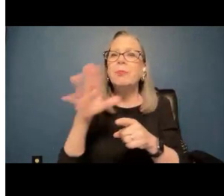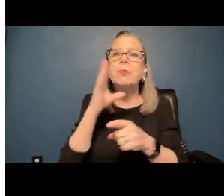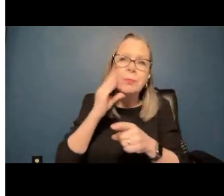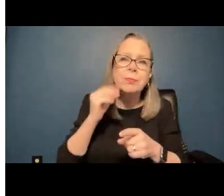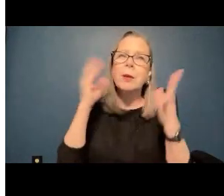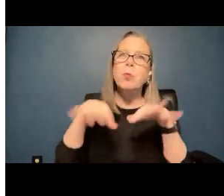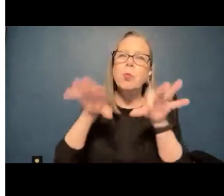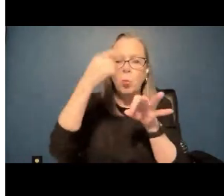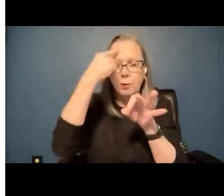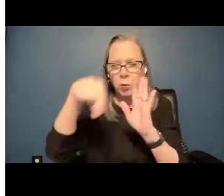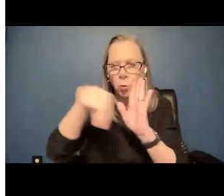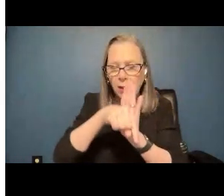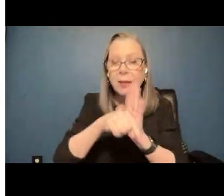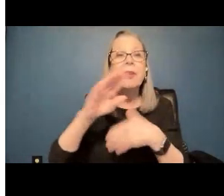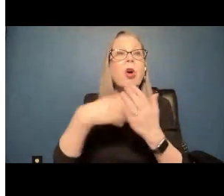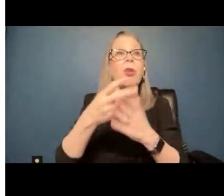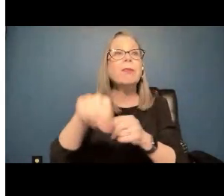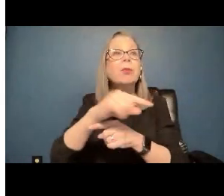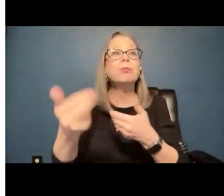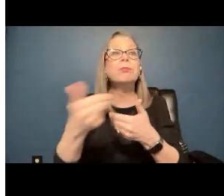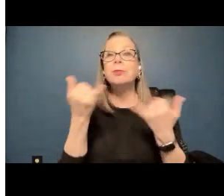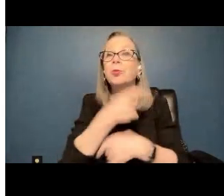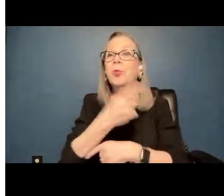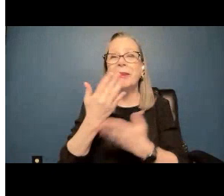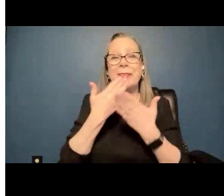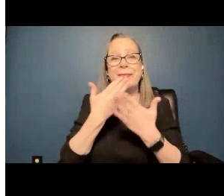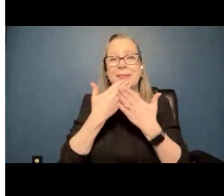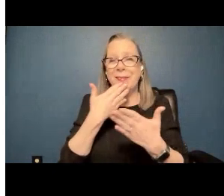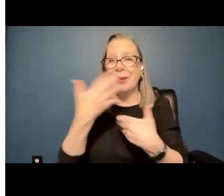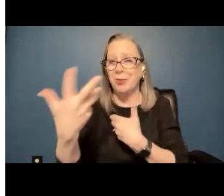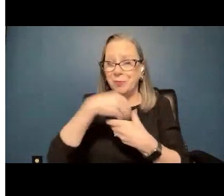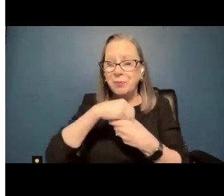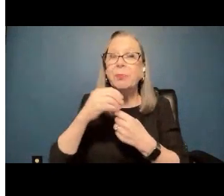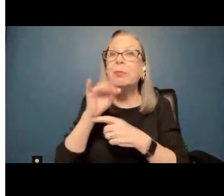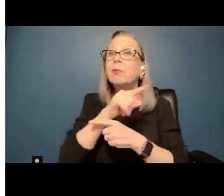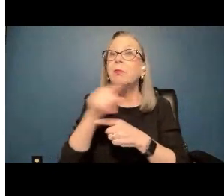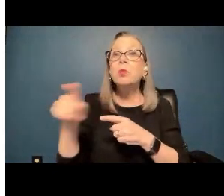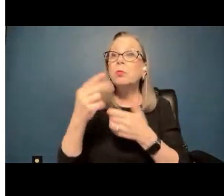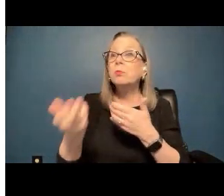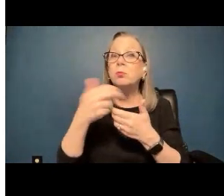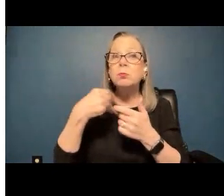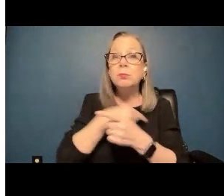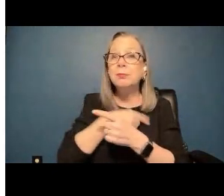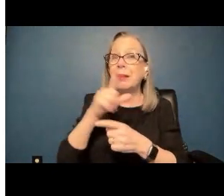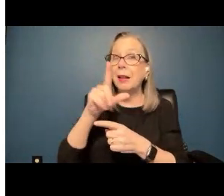And to all of you participating today, thank you for your engagement. Whether you are joining us live or watching later on and recording,